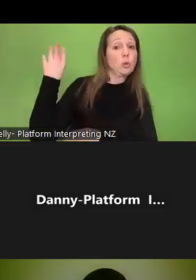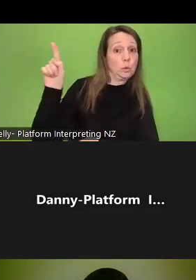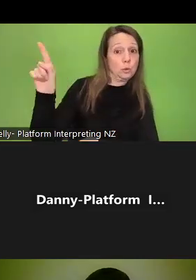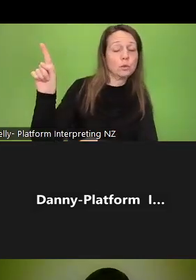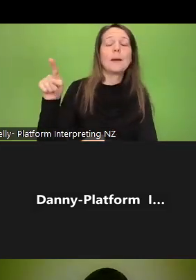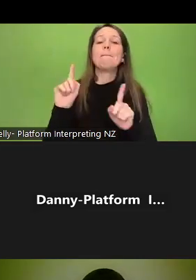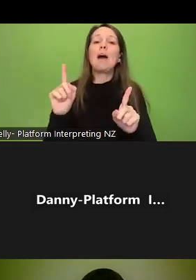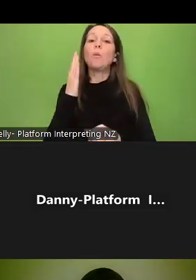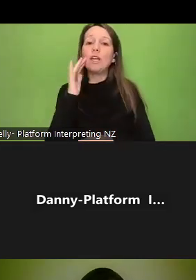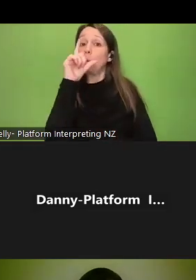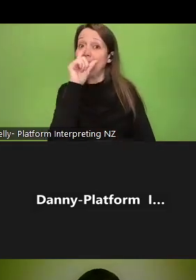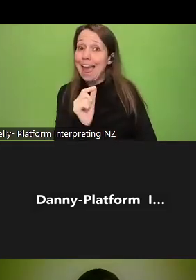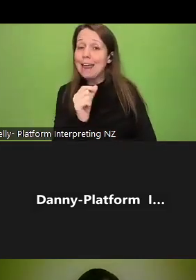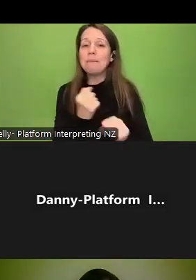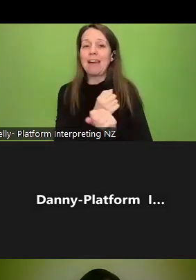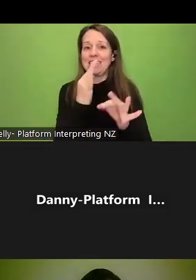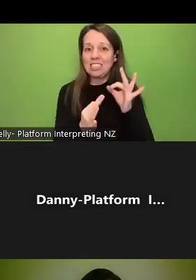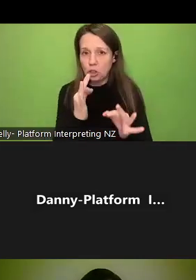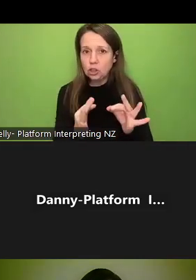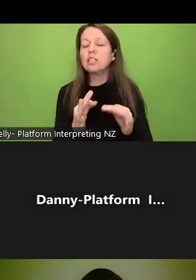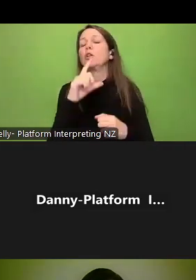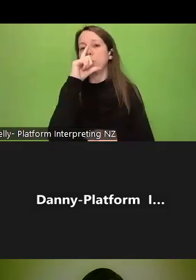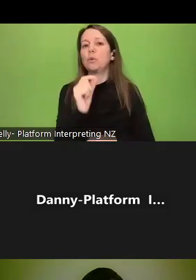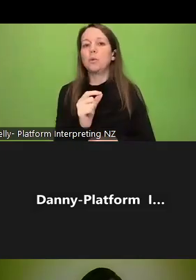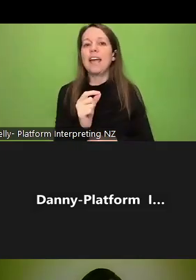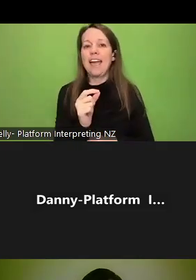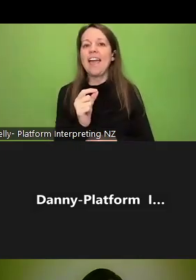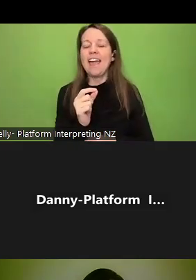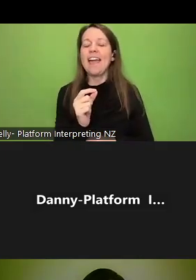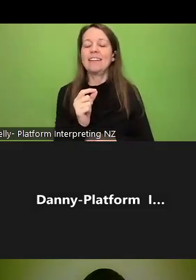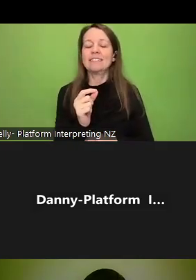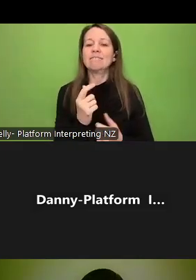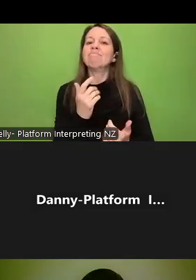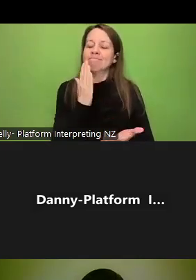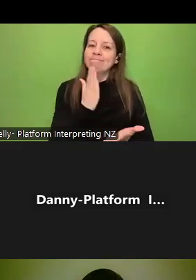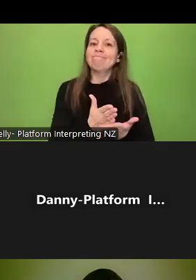for a venue or make the choice fully yourselves, we really recommend, all things being equal,